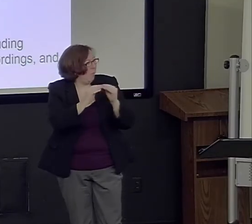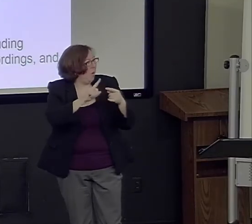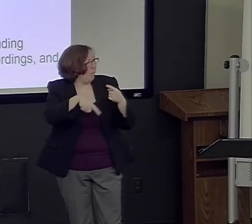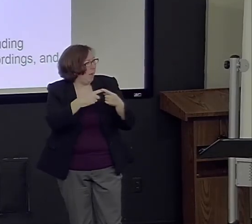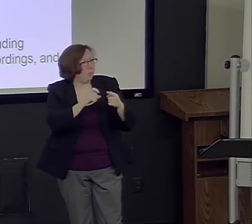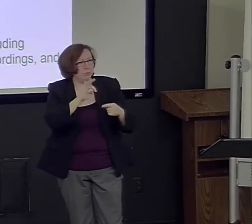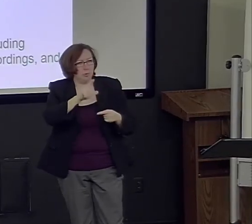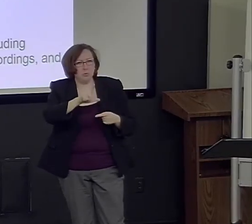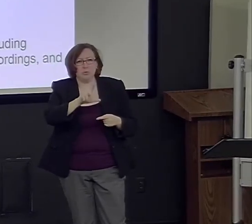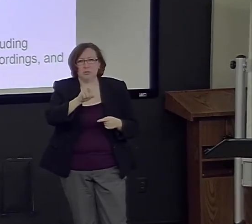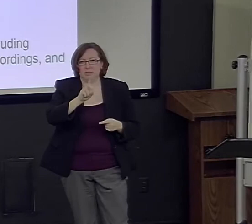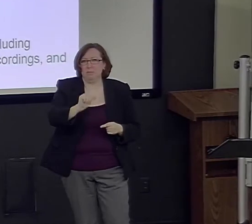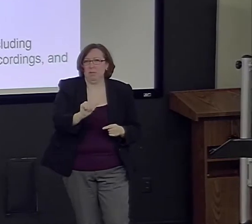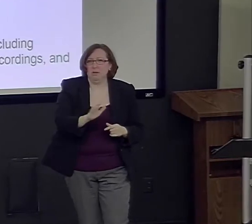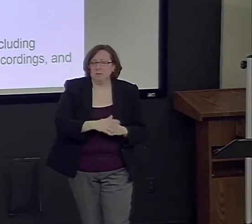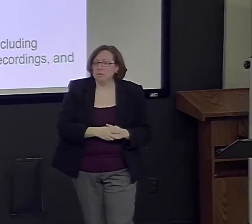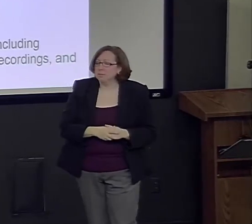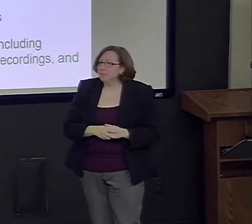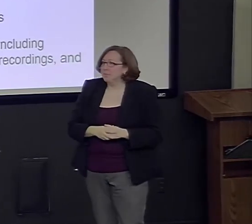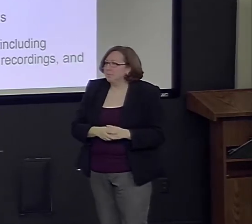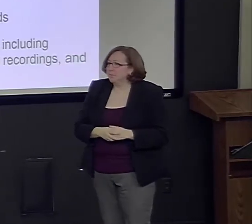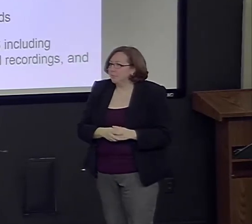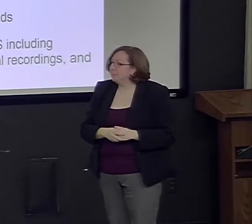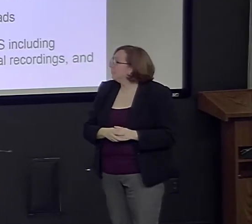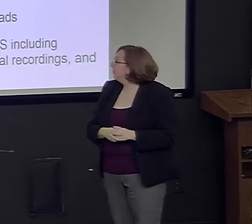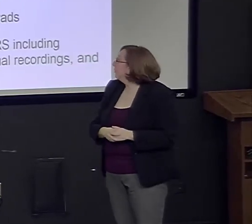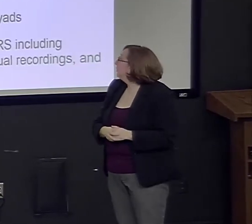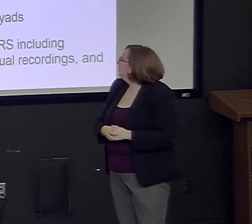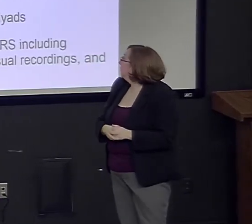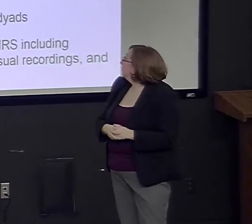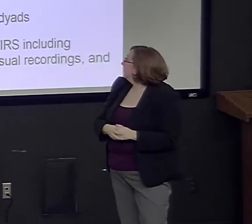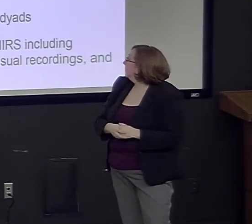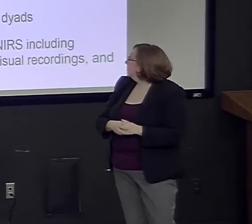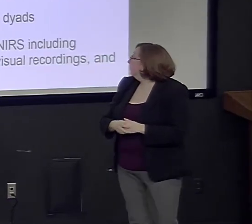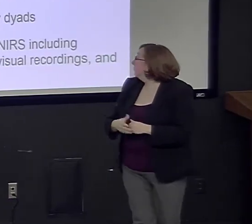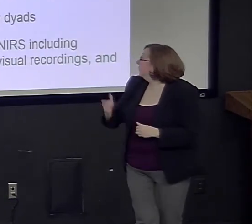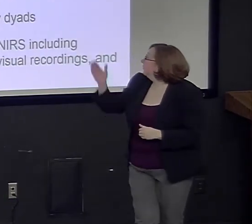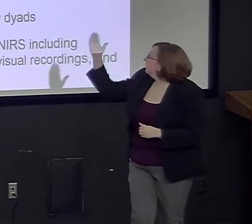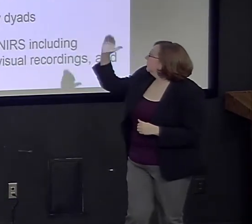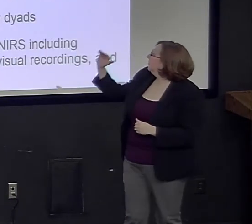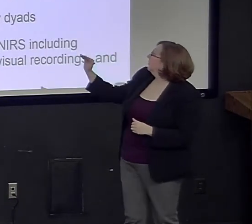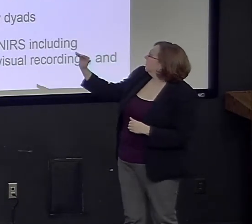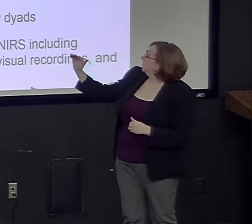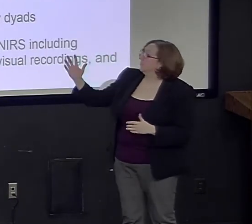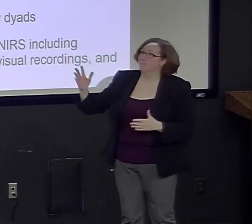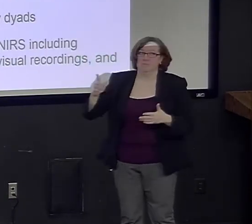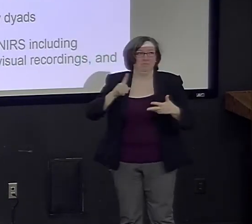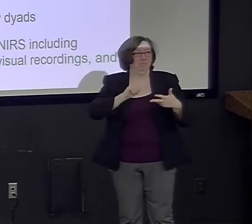We're working very hard to characterize the communication of emotion